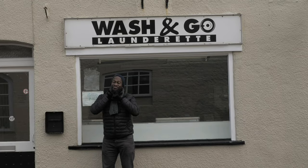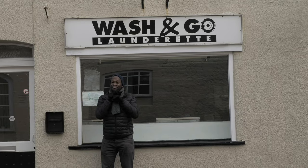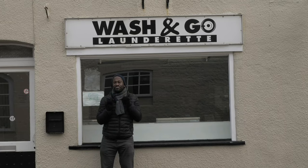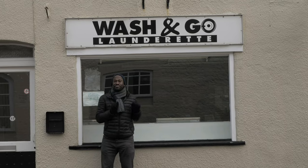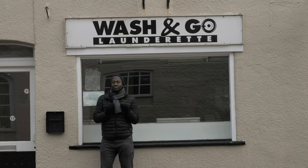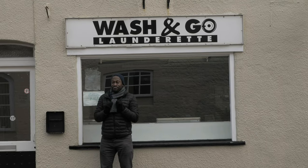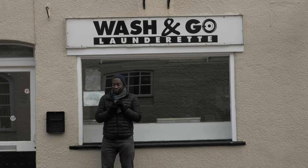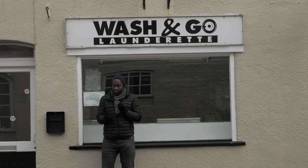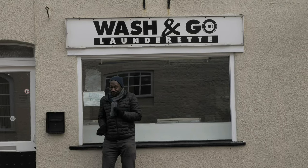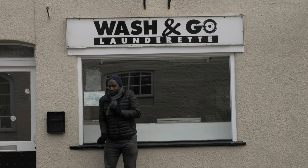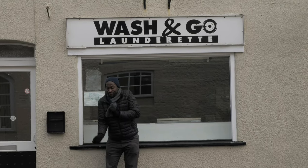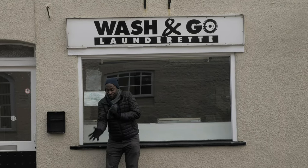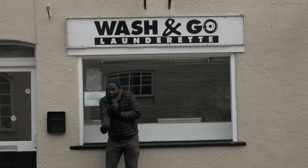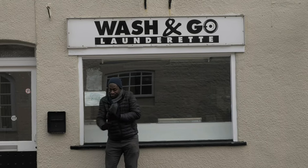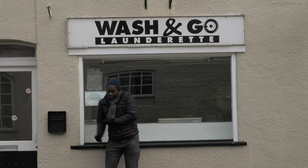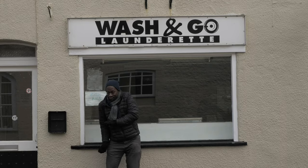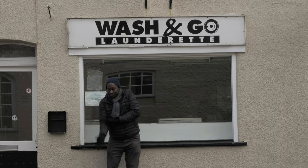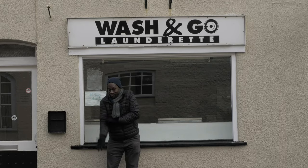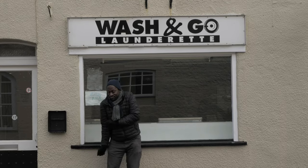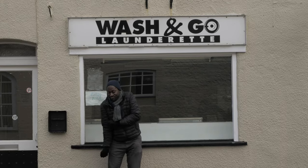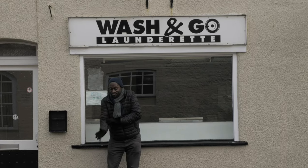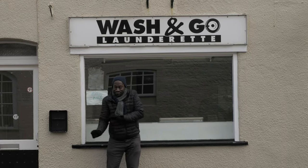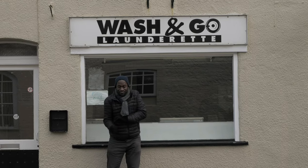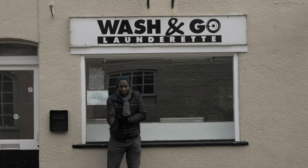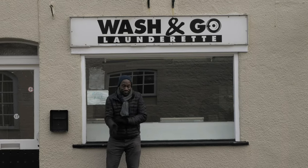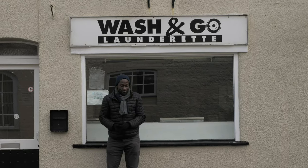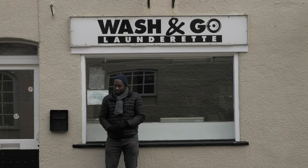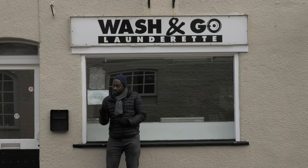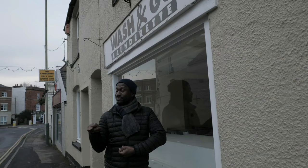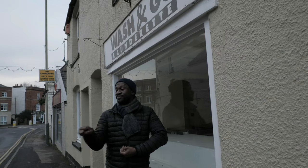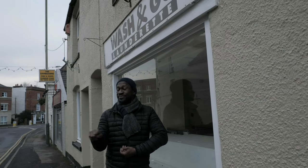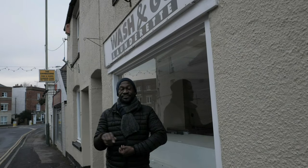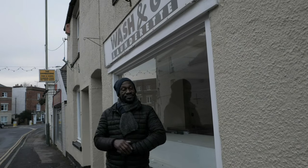O housewife safe in the comprehensive churning